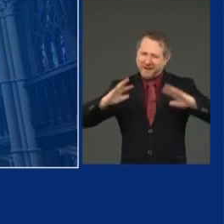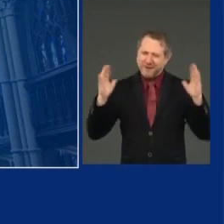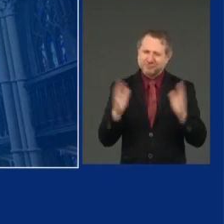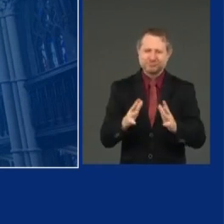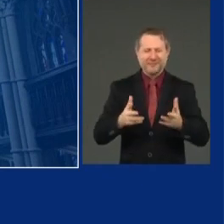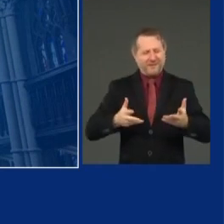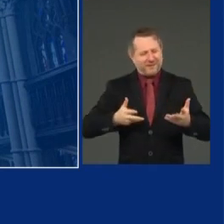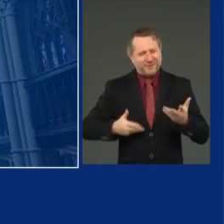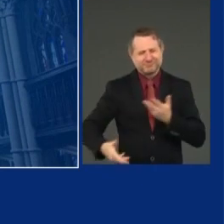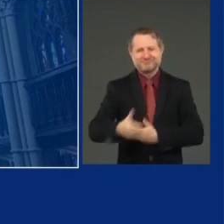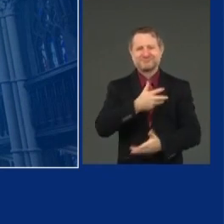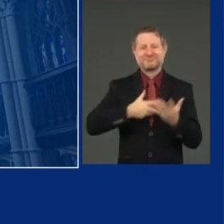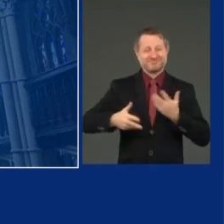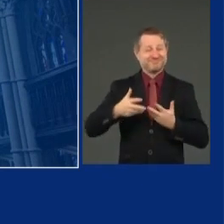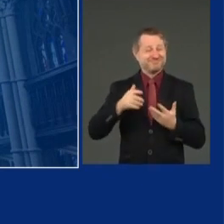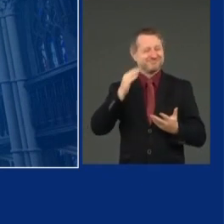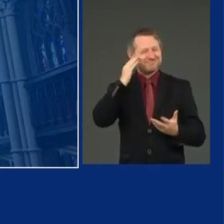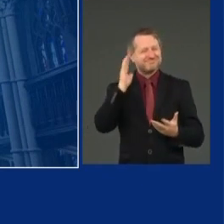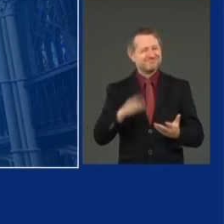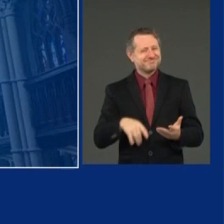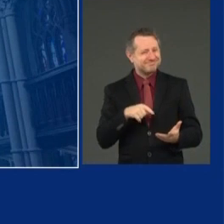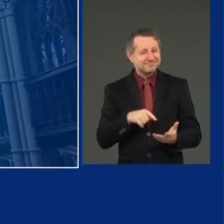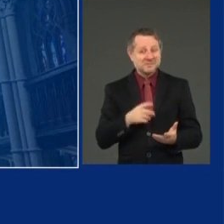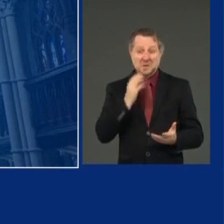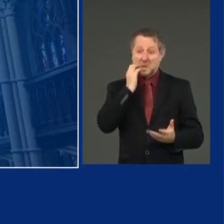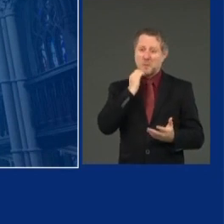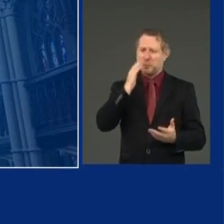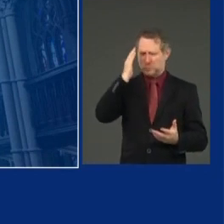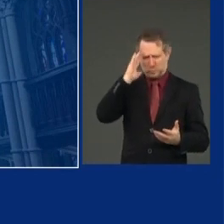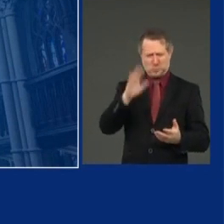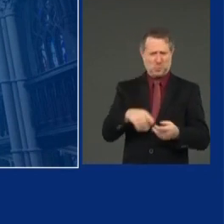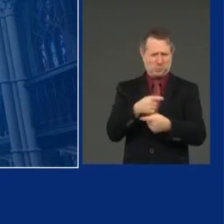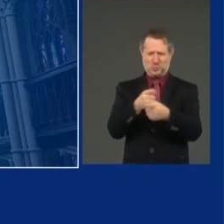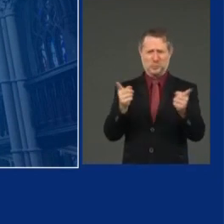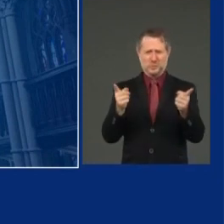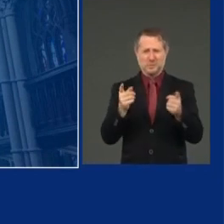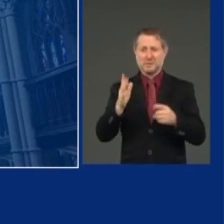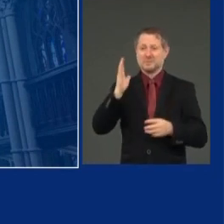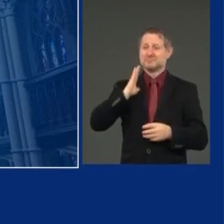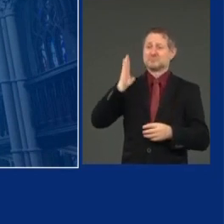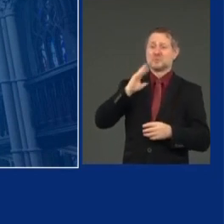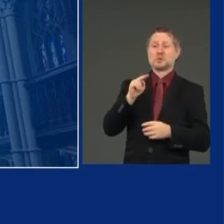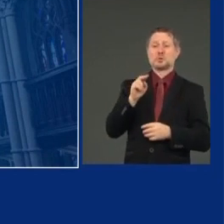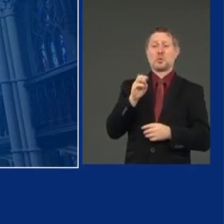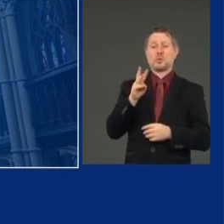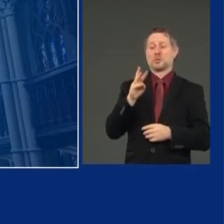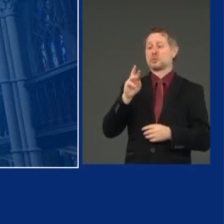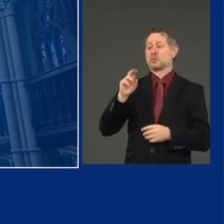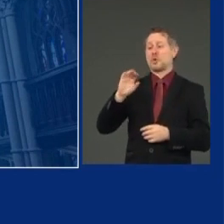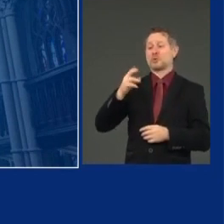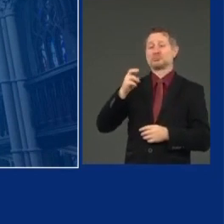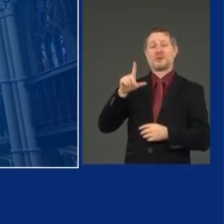IS HAVE A RELIGIOUS CEREMONY THAT WINDS UP WITH MORE PEOPLE INFECTED.